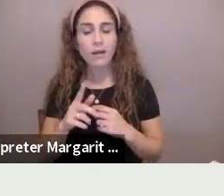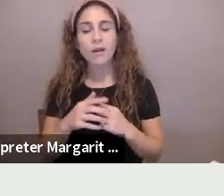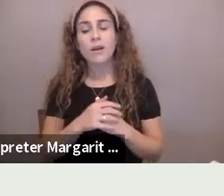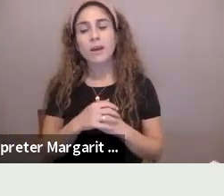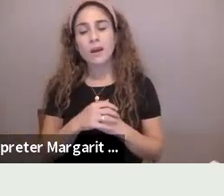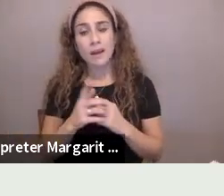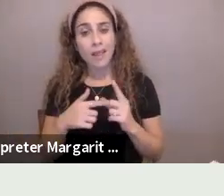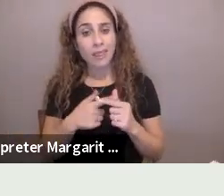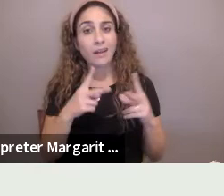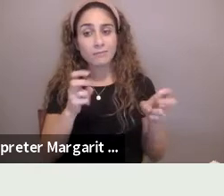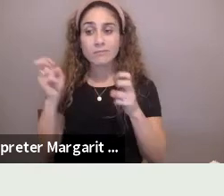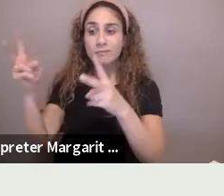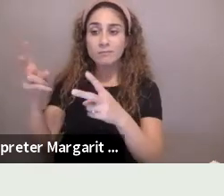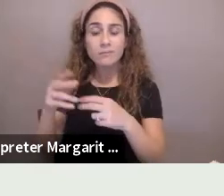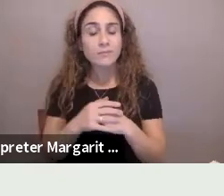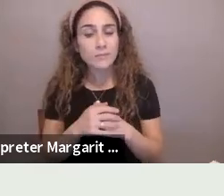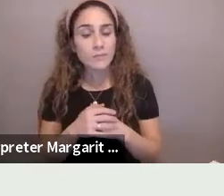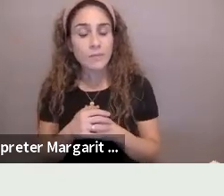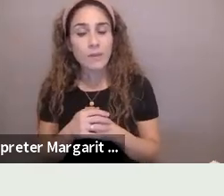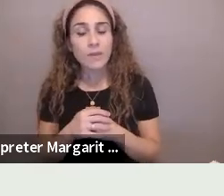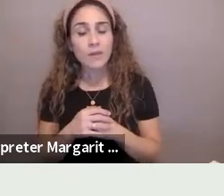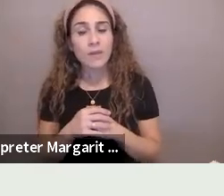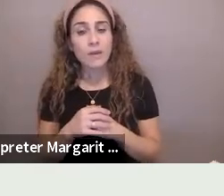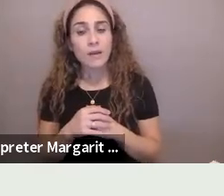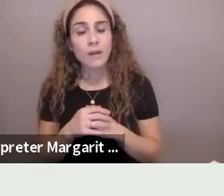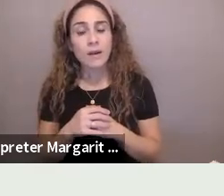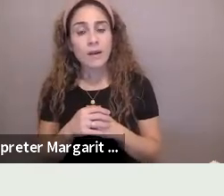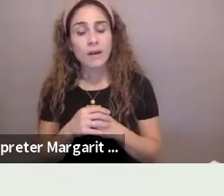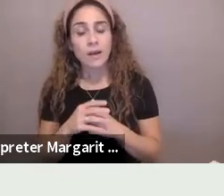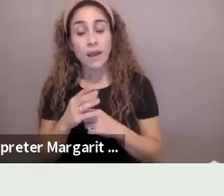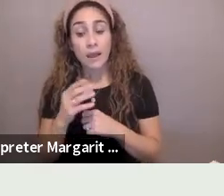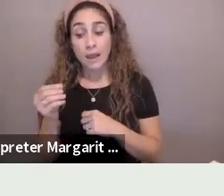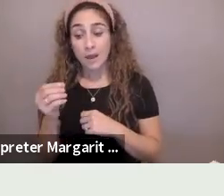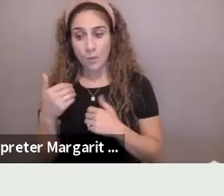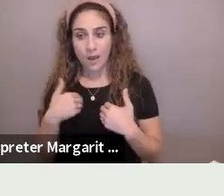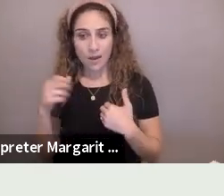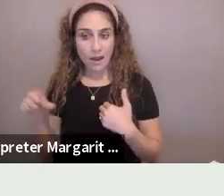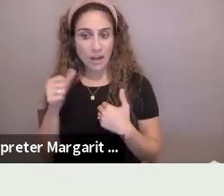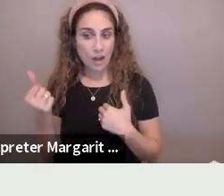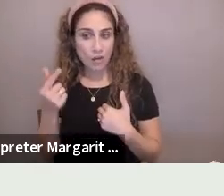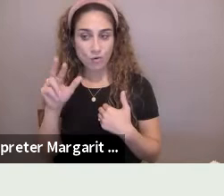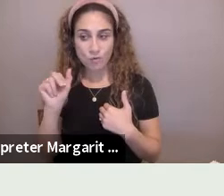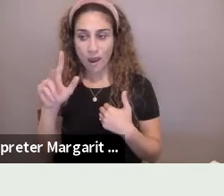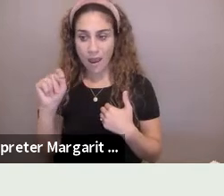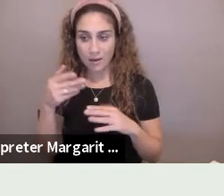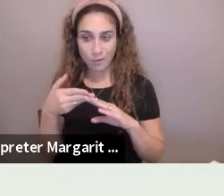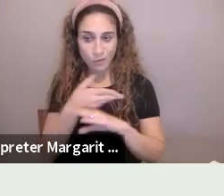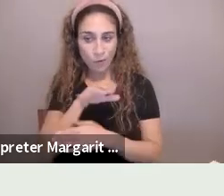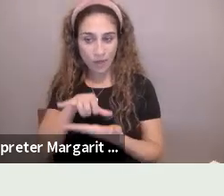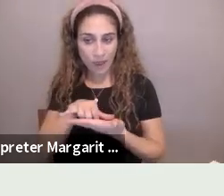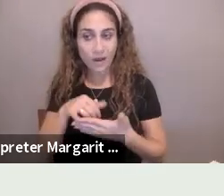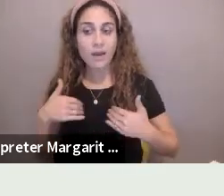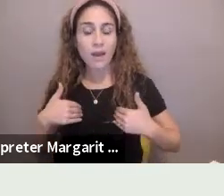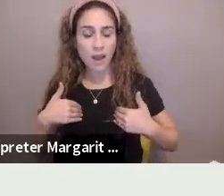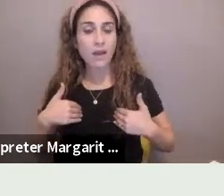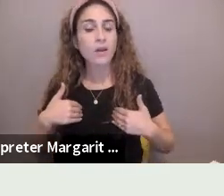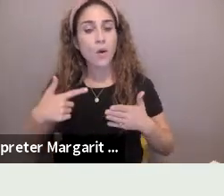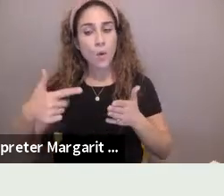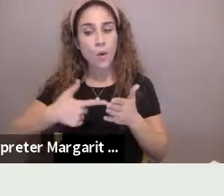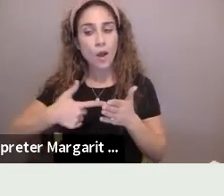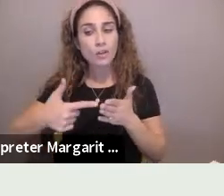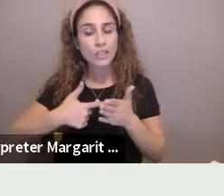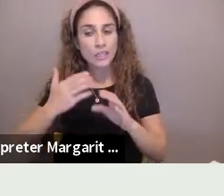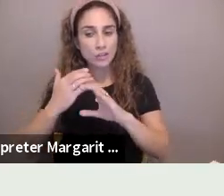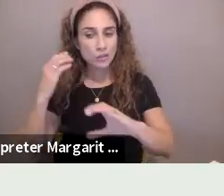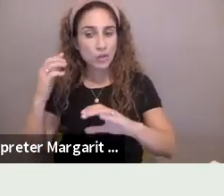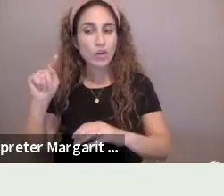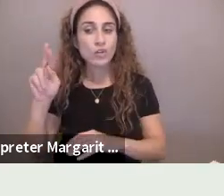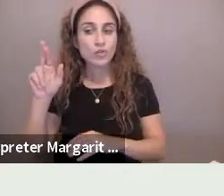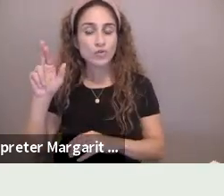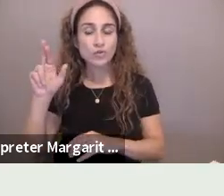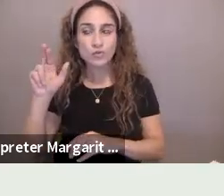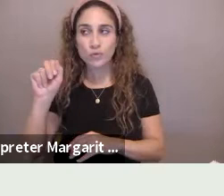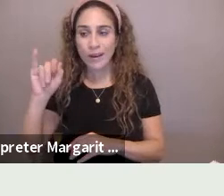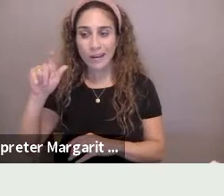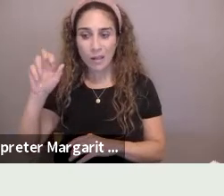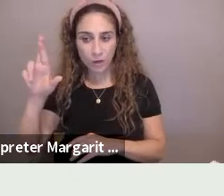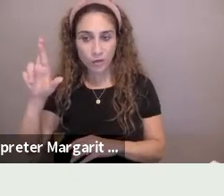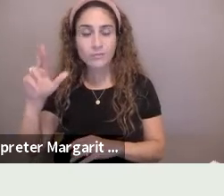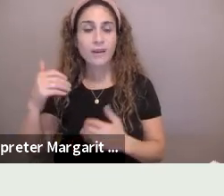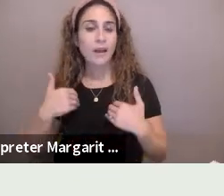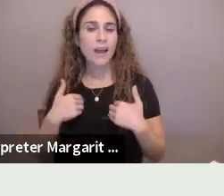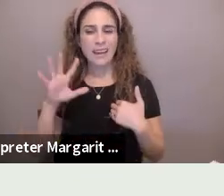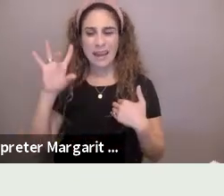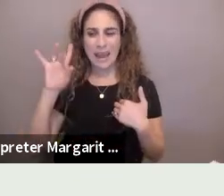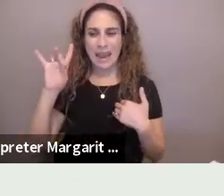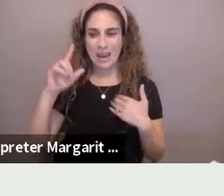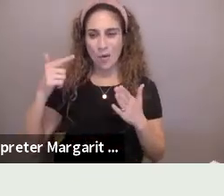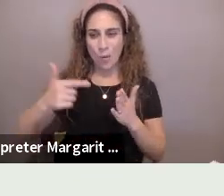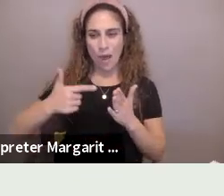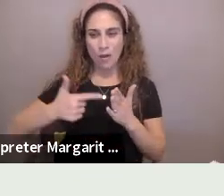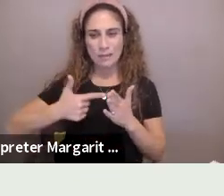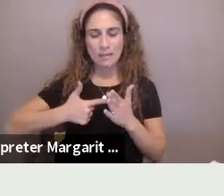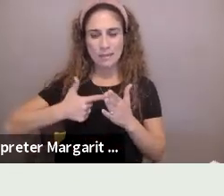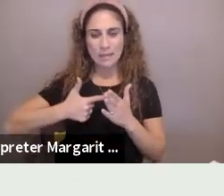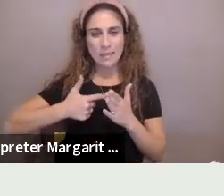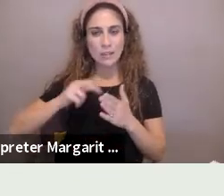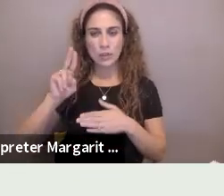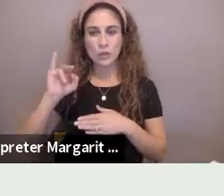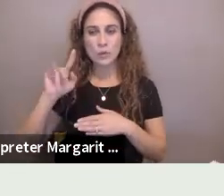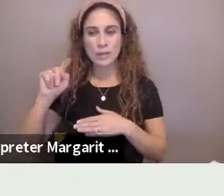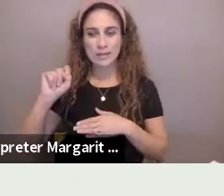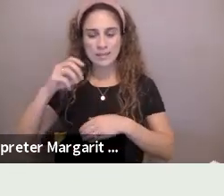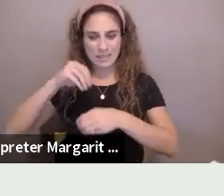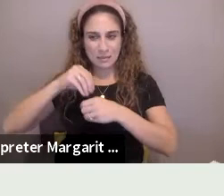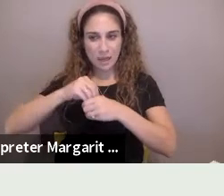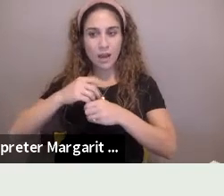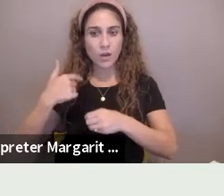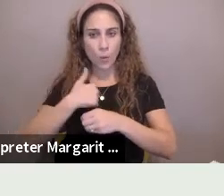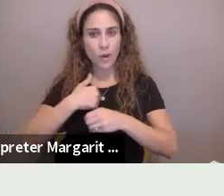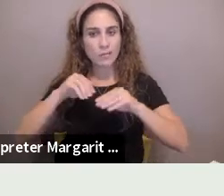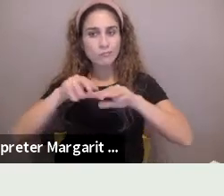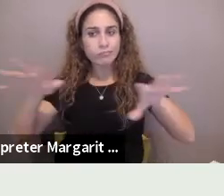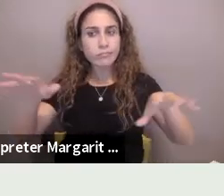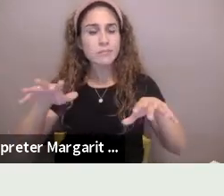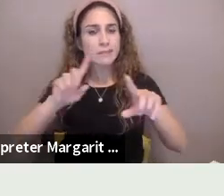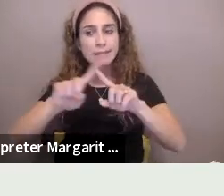Brian Boomer: And then we also from a grant prior to that we had a virtual sorry virtual we had a welding trailer, which was a mobile trailer that had about eight welding units in it. So we were able to deploy that in different communities as long as the there was enough.